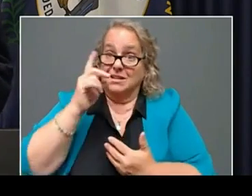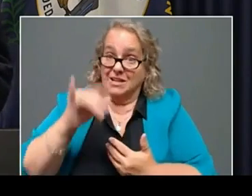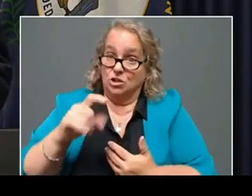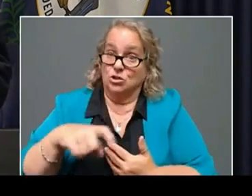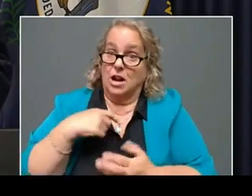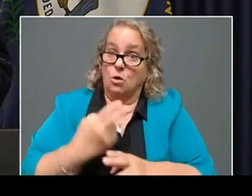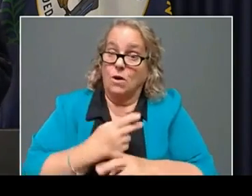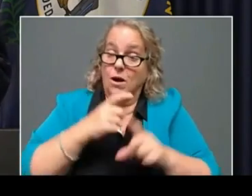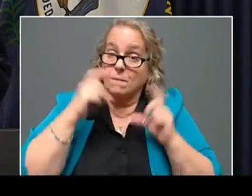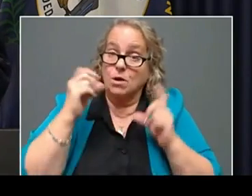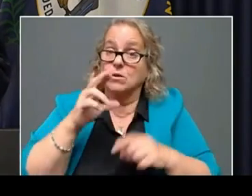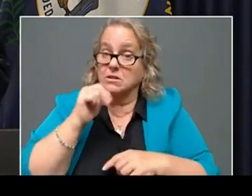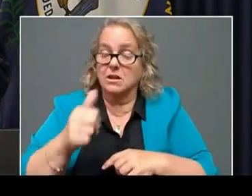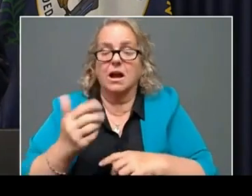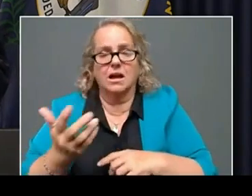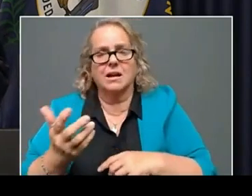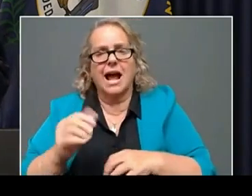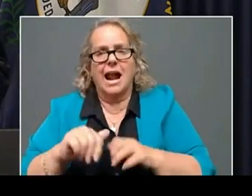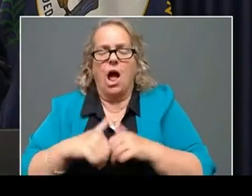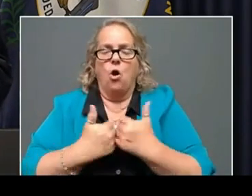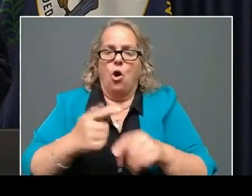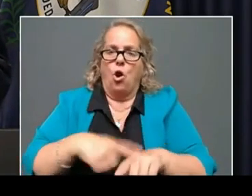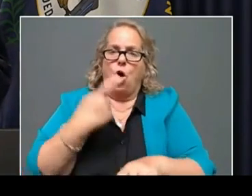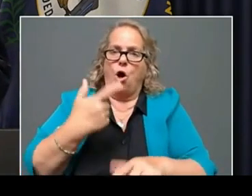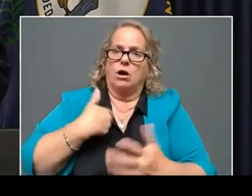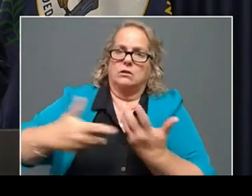it is. Certainly would recommend it for people in retail, For people in